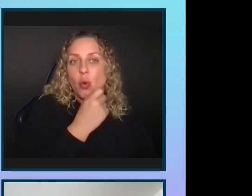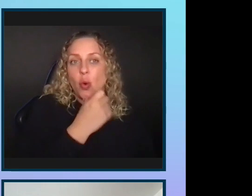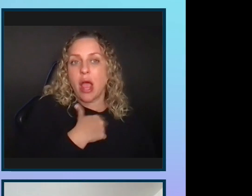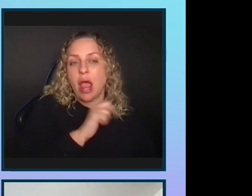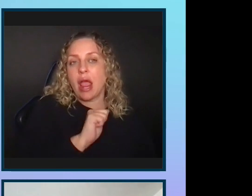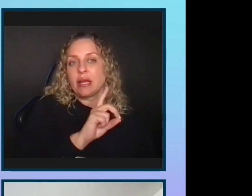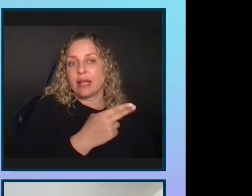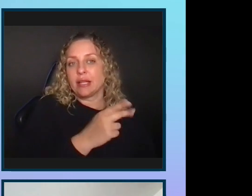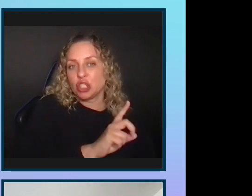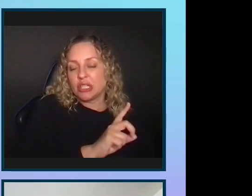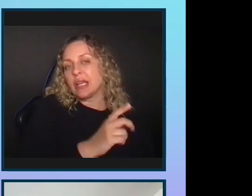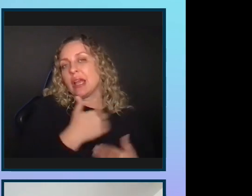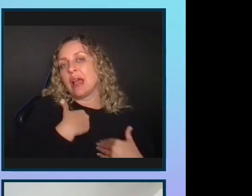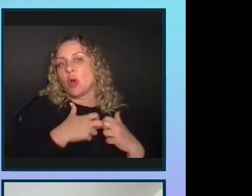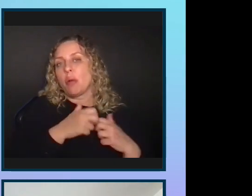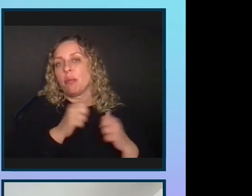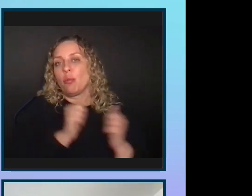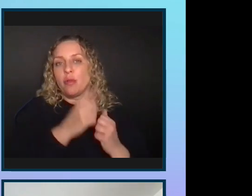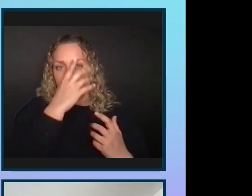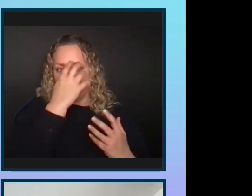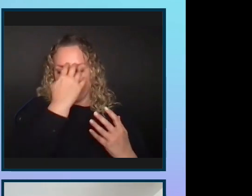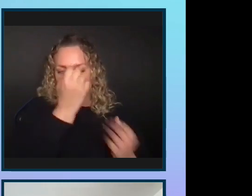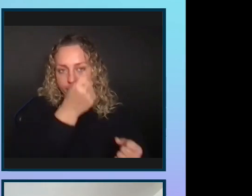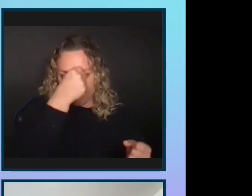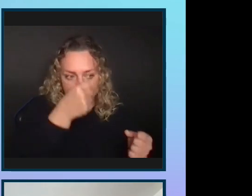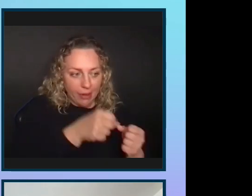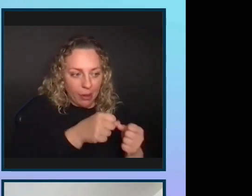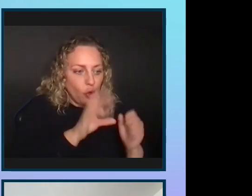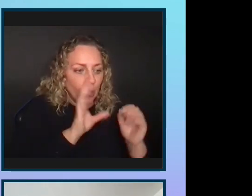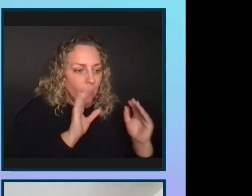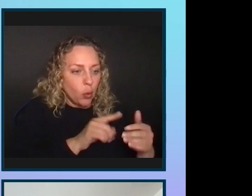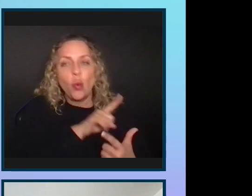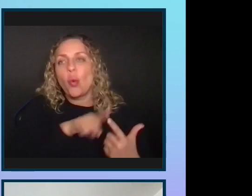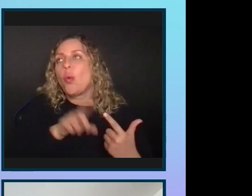and has problems with memory and focus, it might look like someone who has long COVID